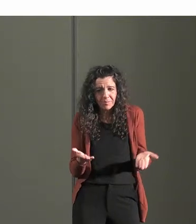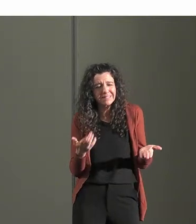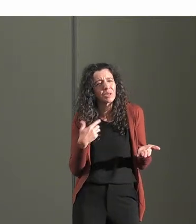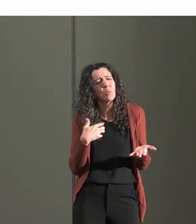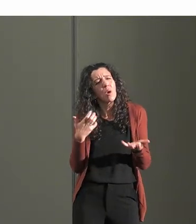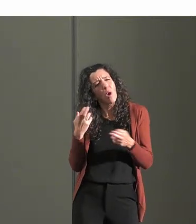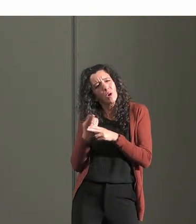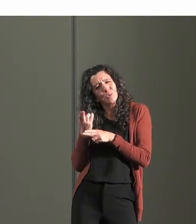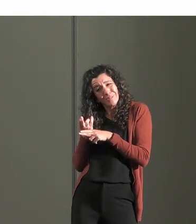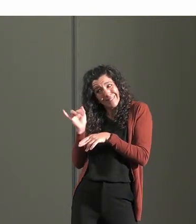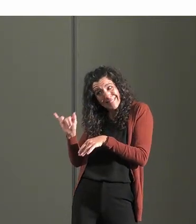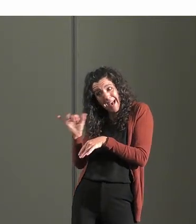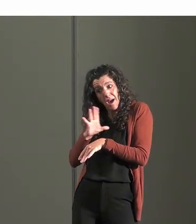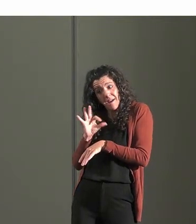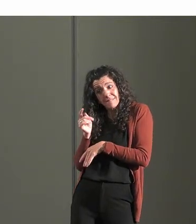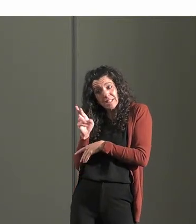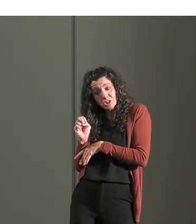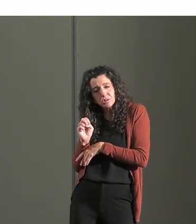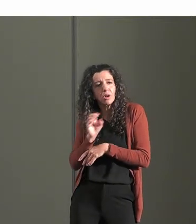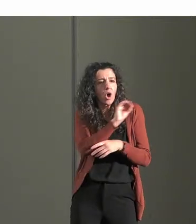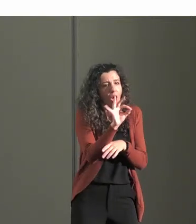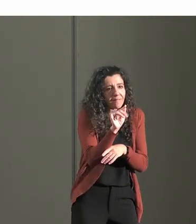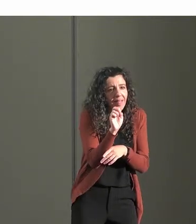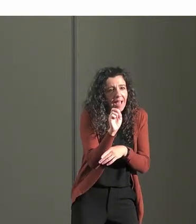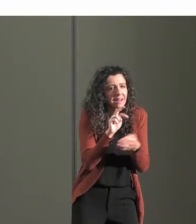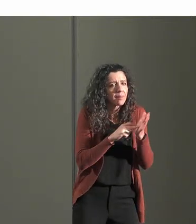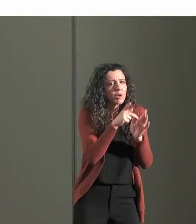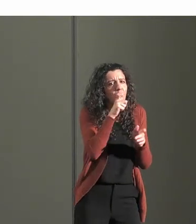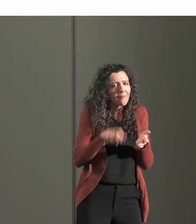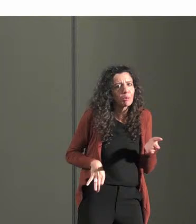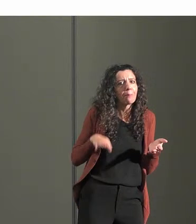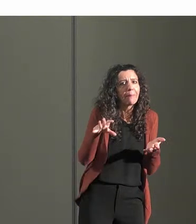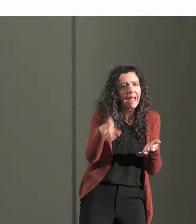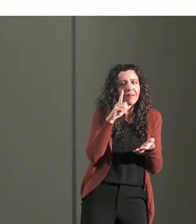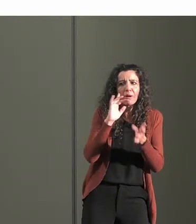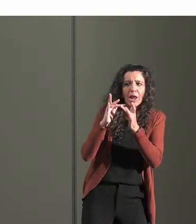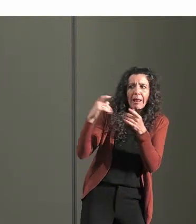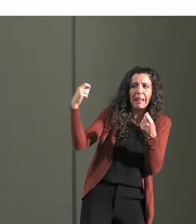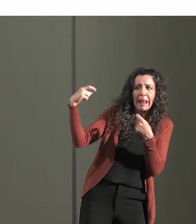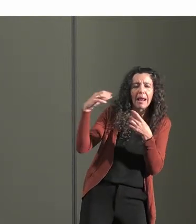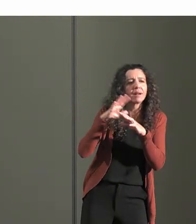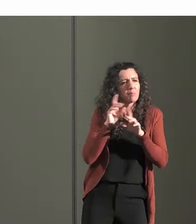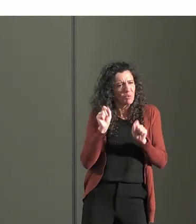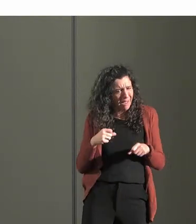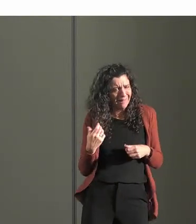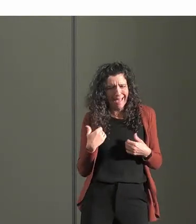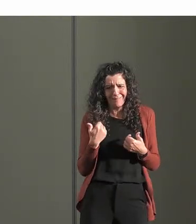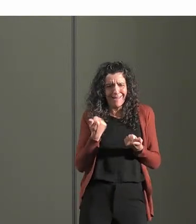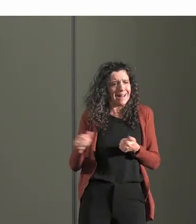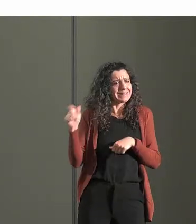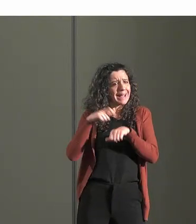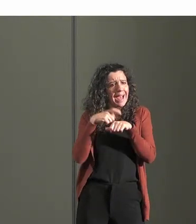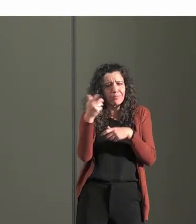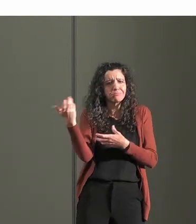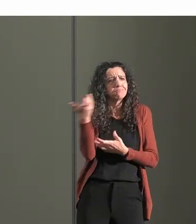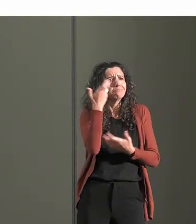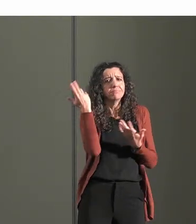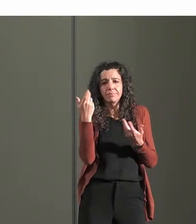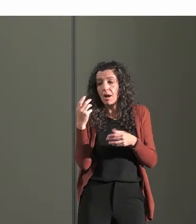the additional tools for conversation weekends